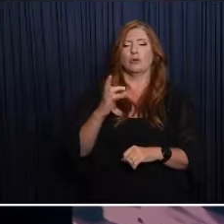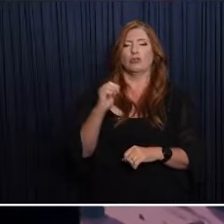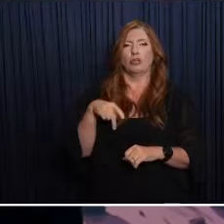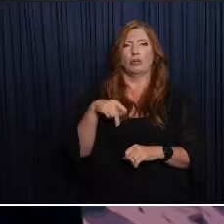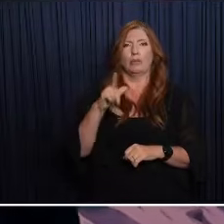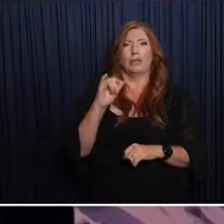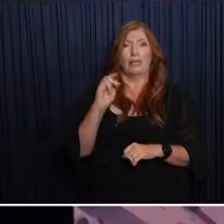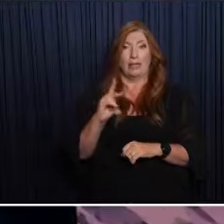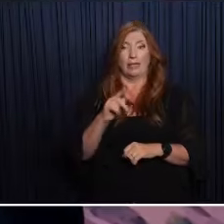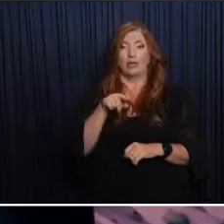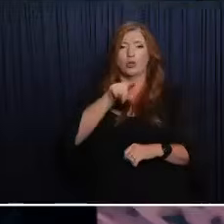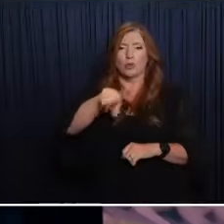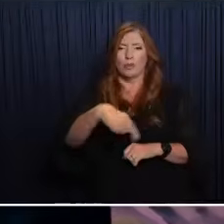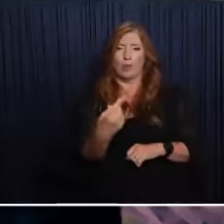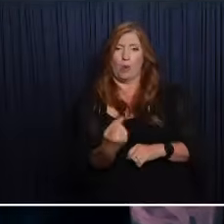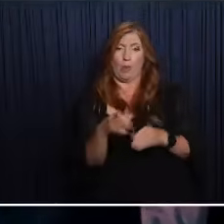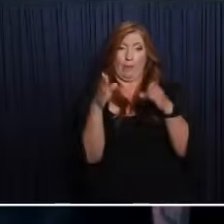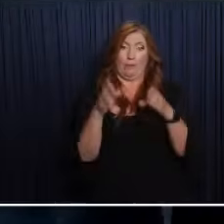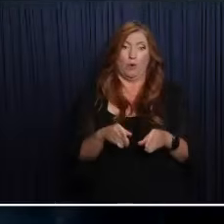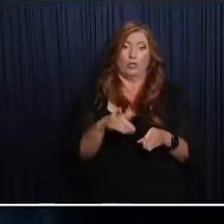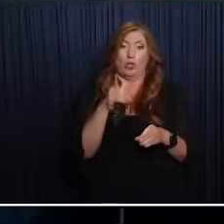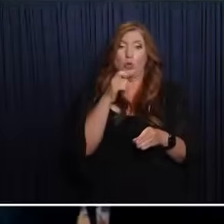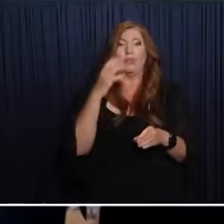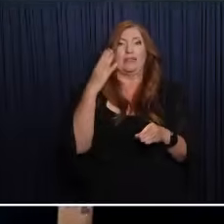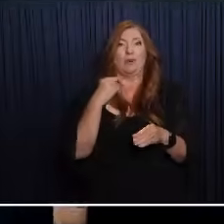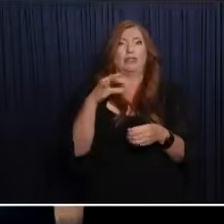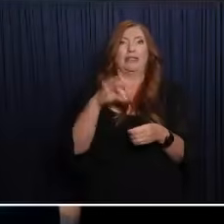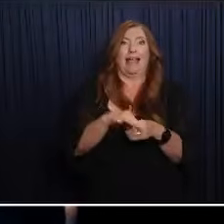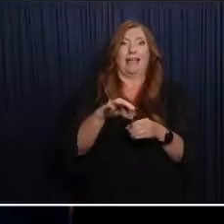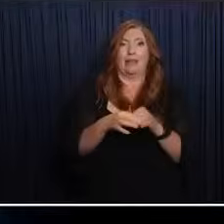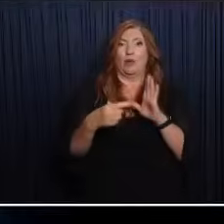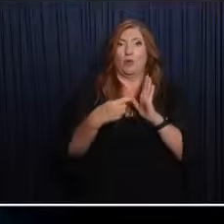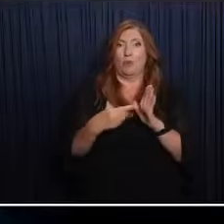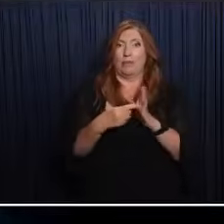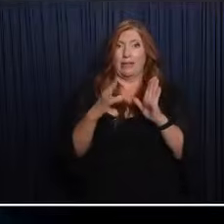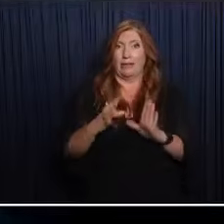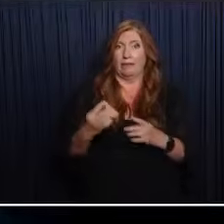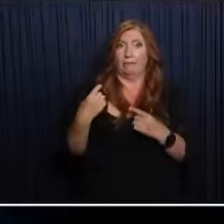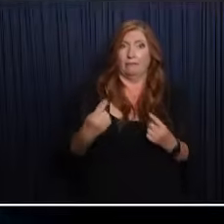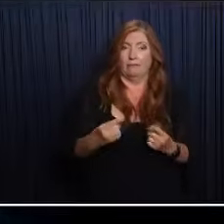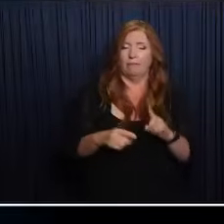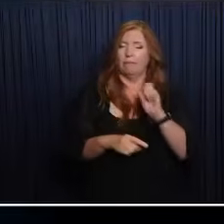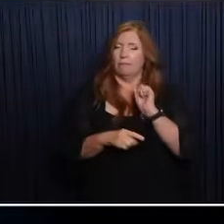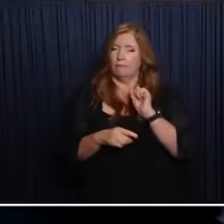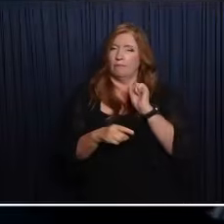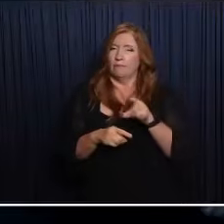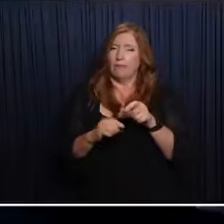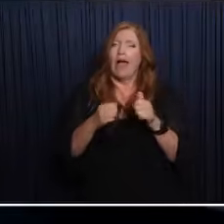FOR ALL OF US AS A NATION.